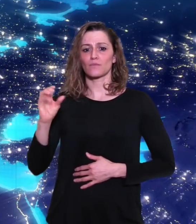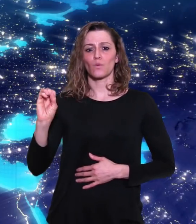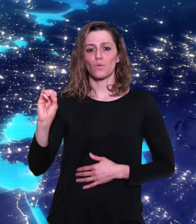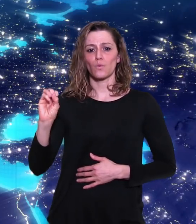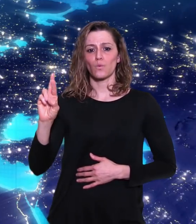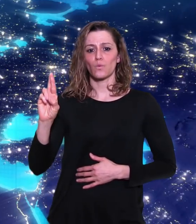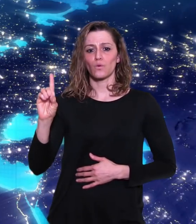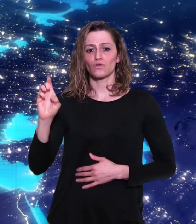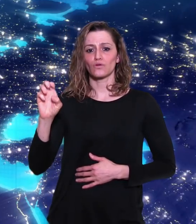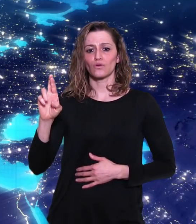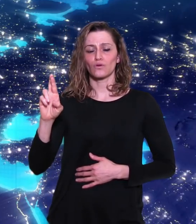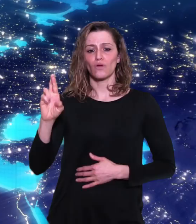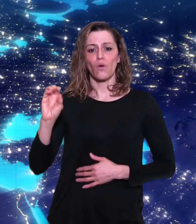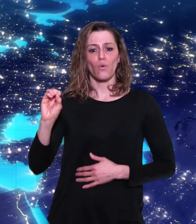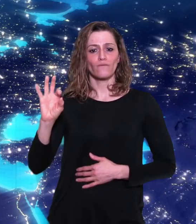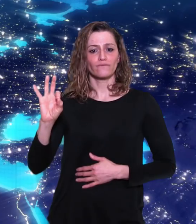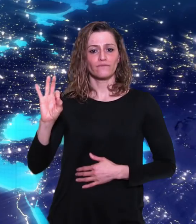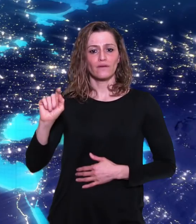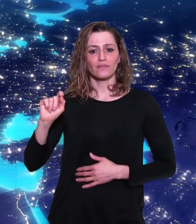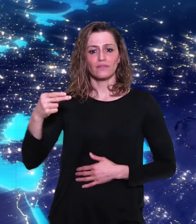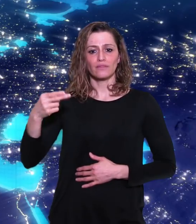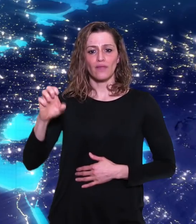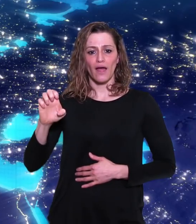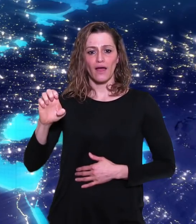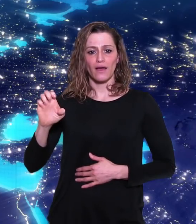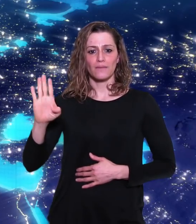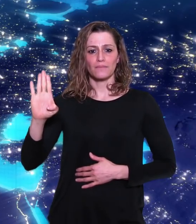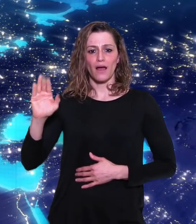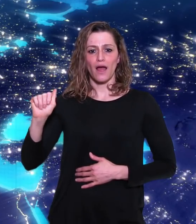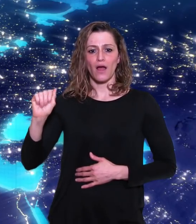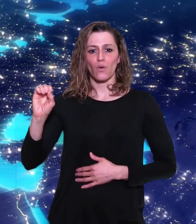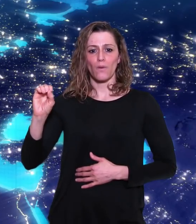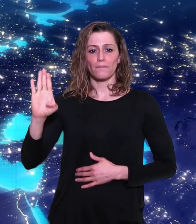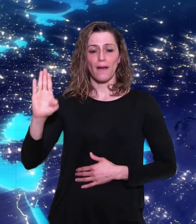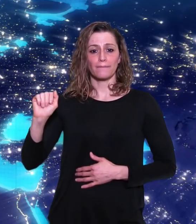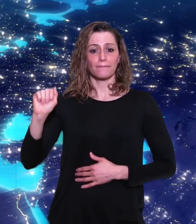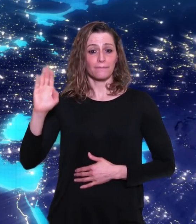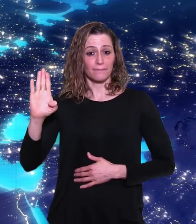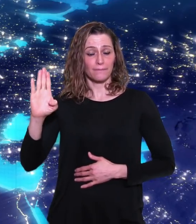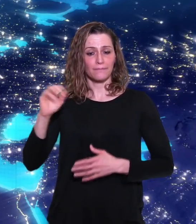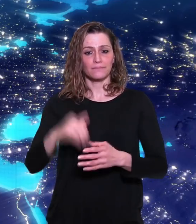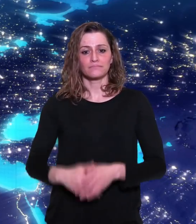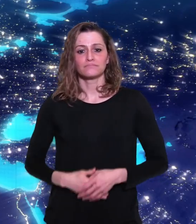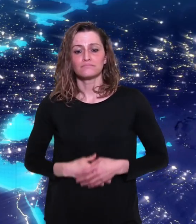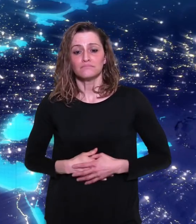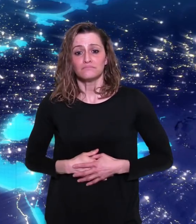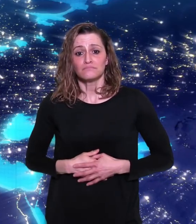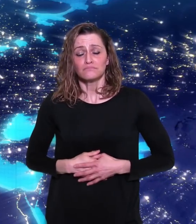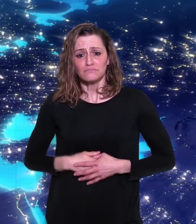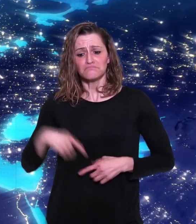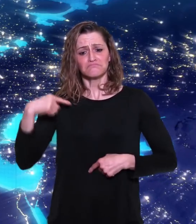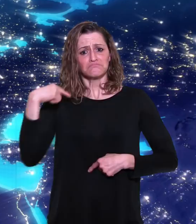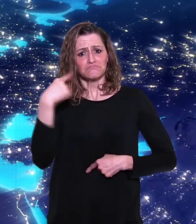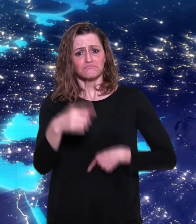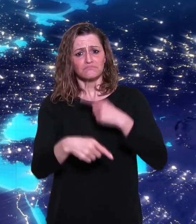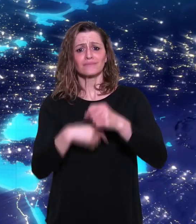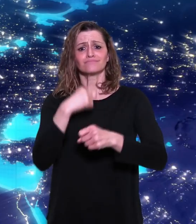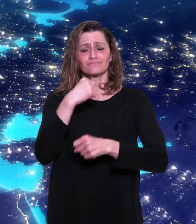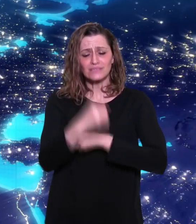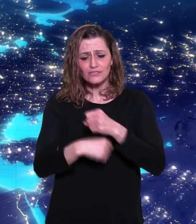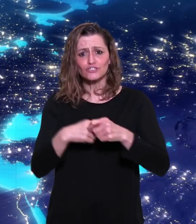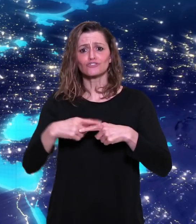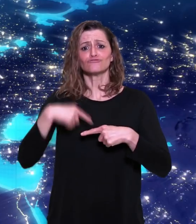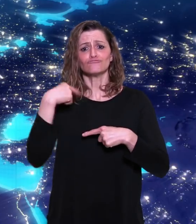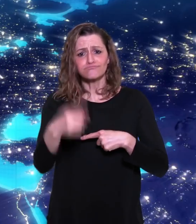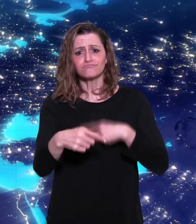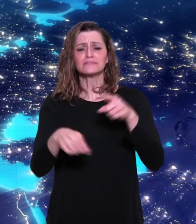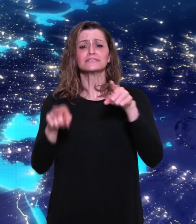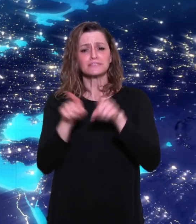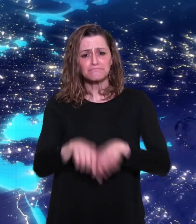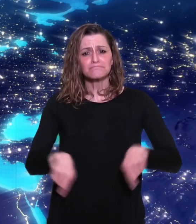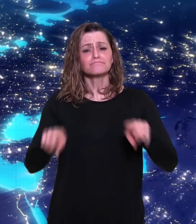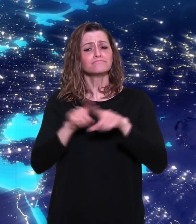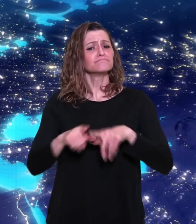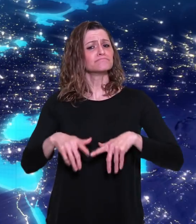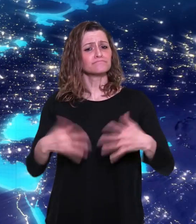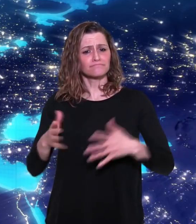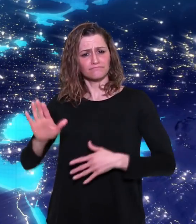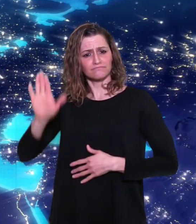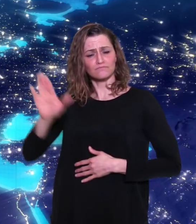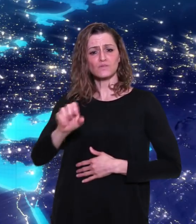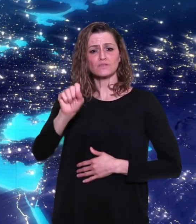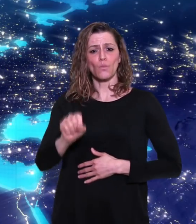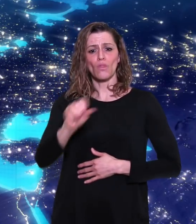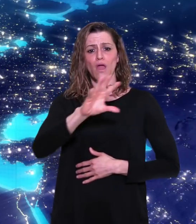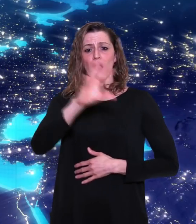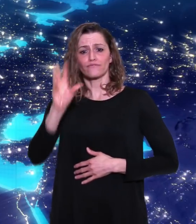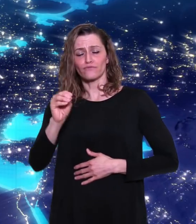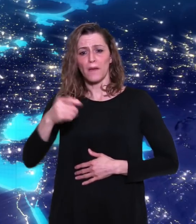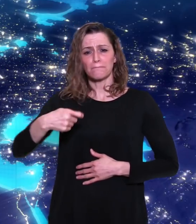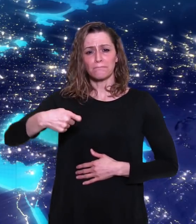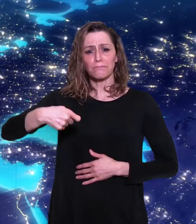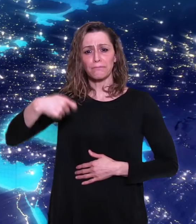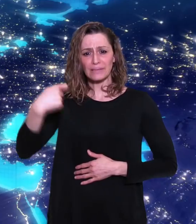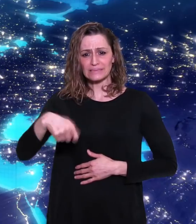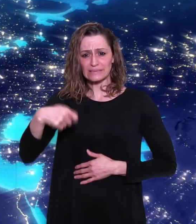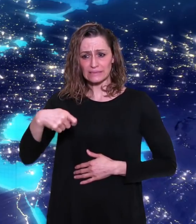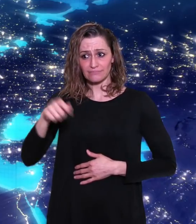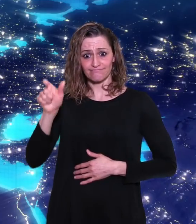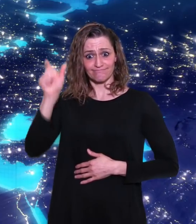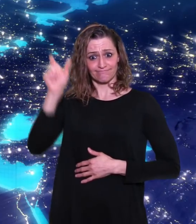South Africans for the highest honor in the country called the